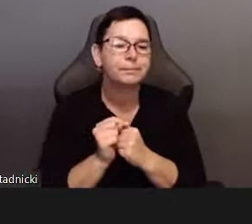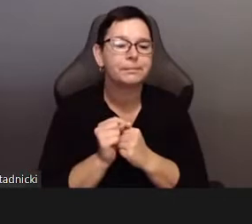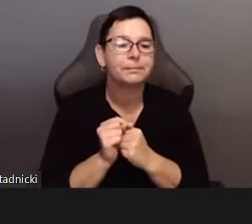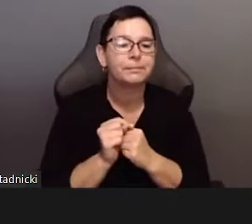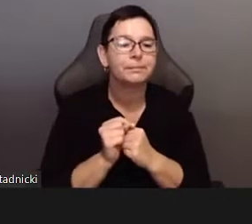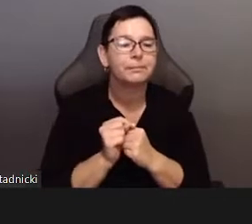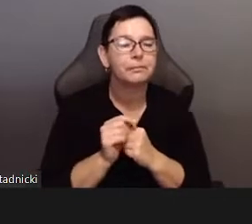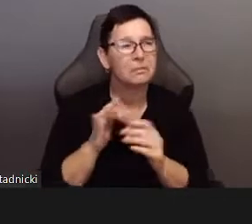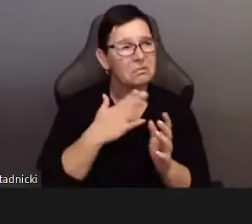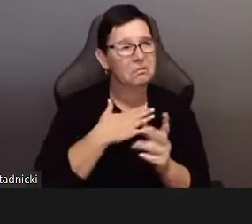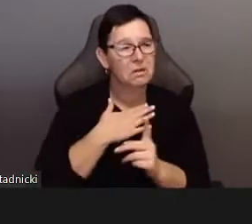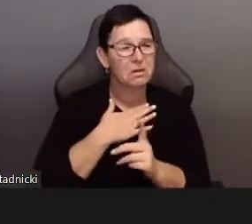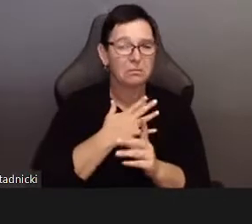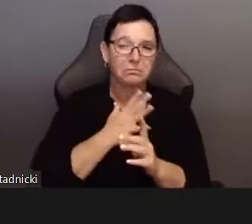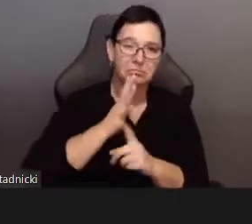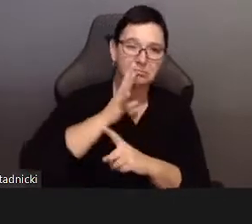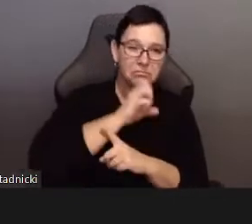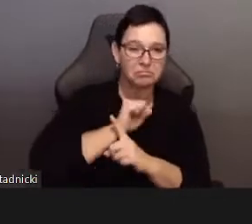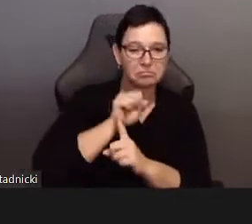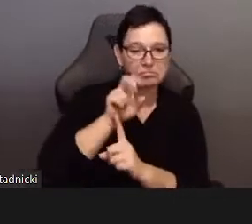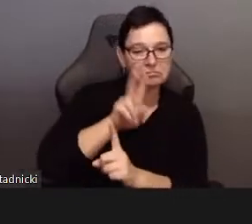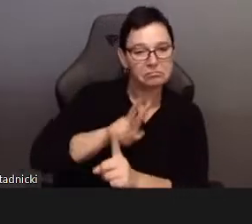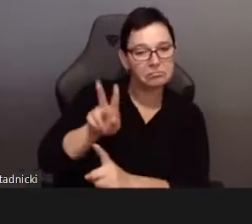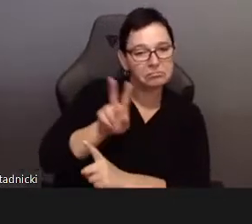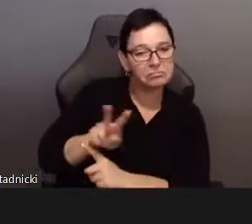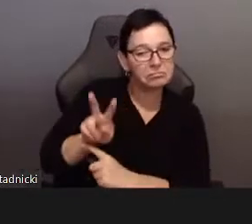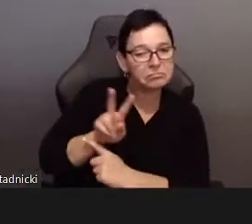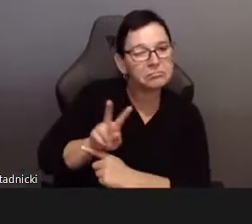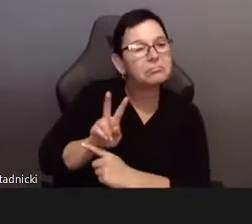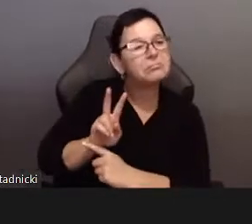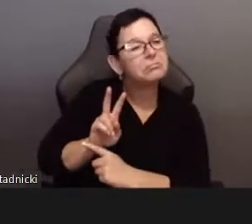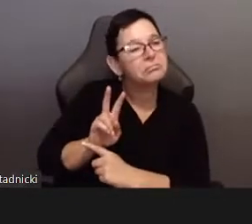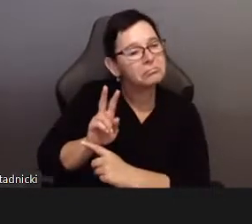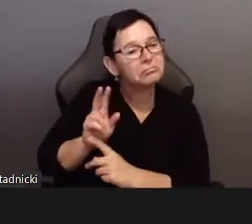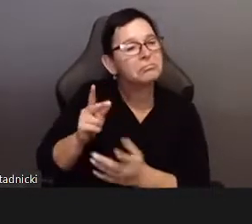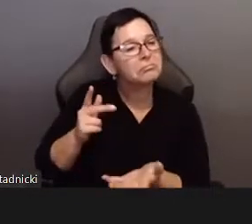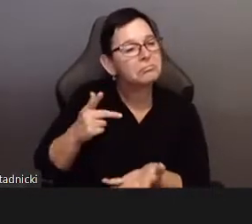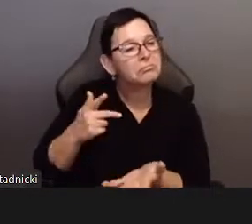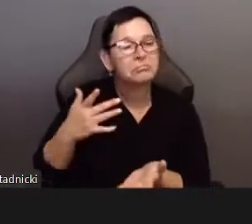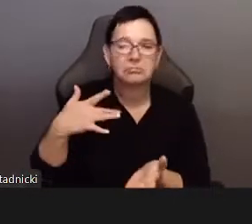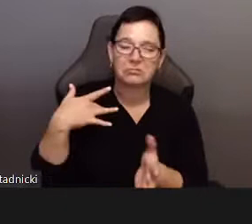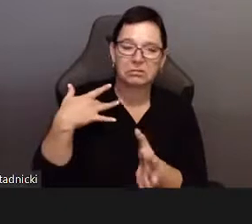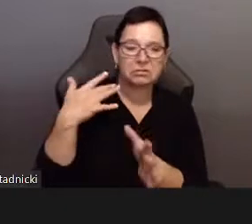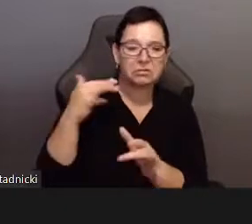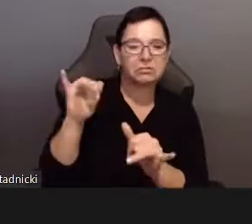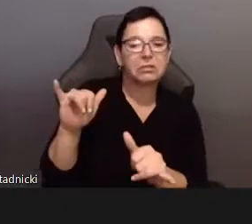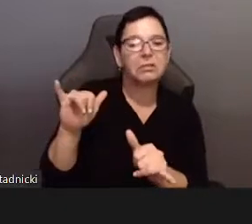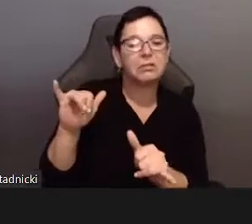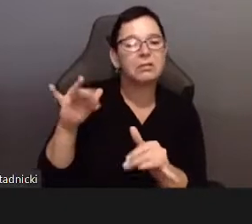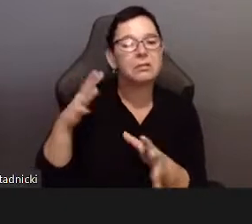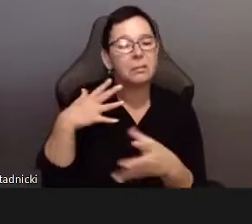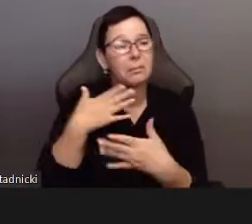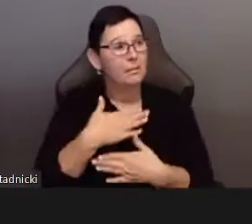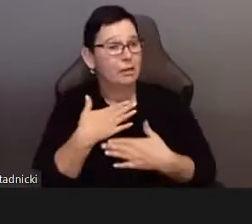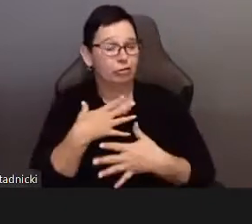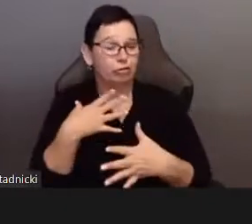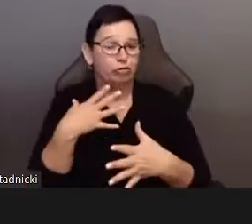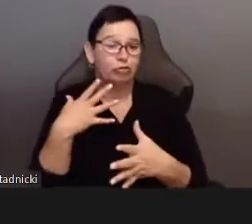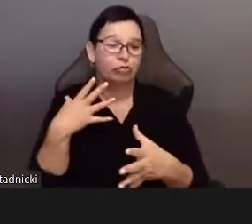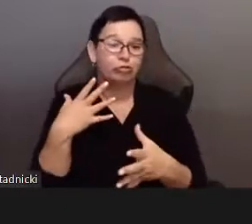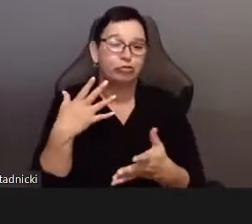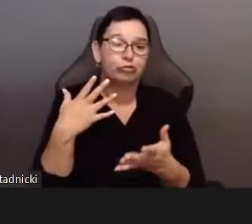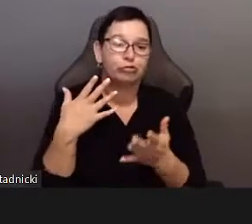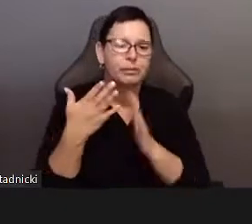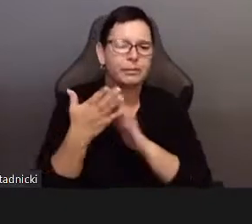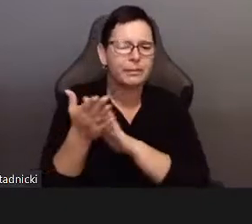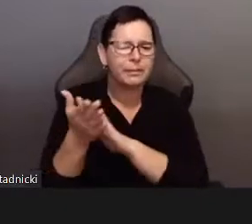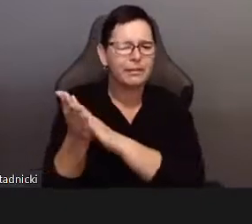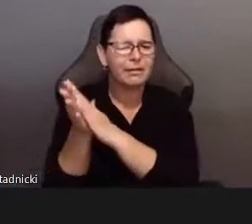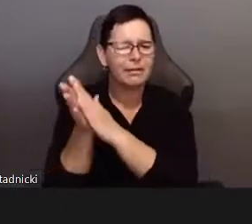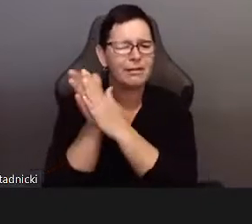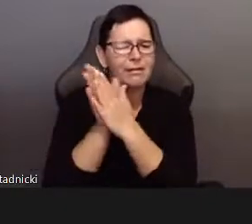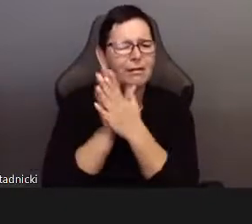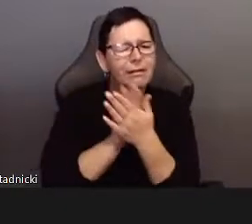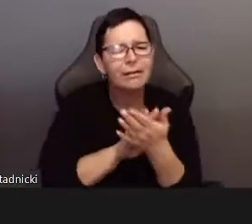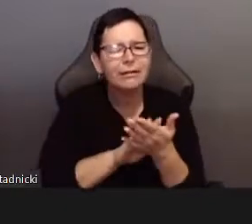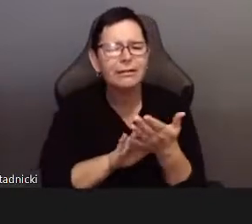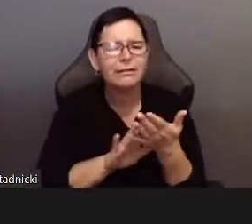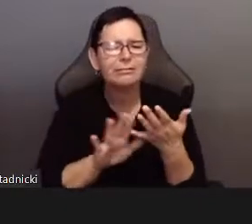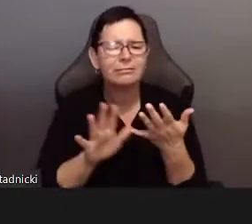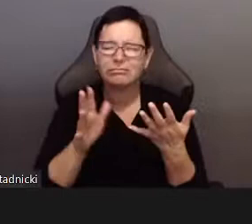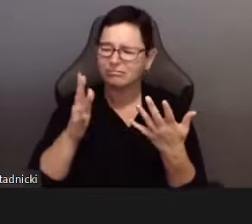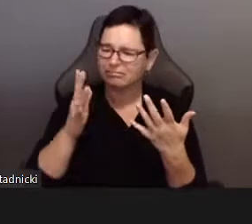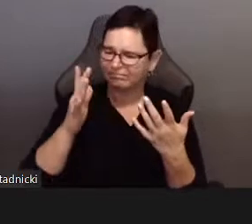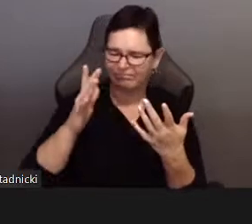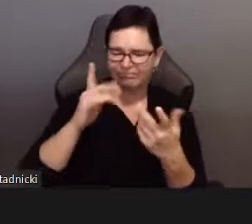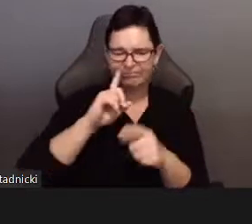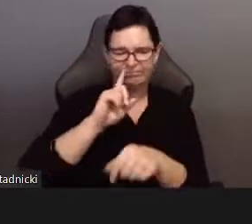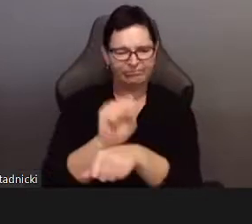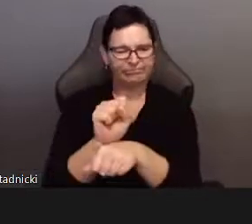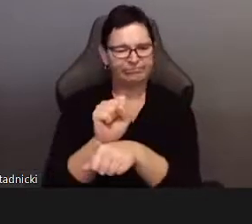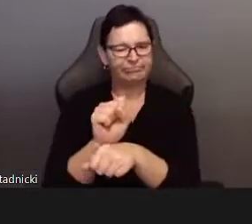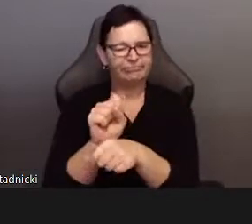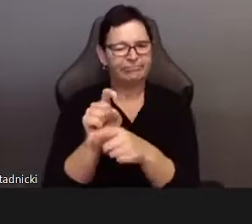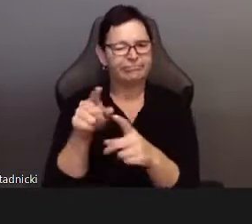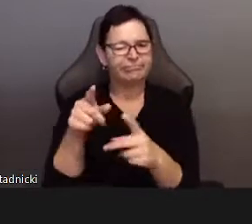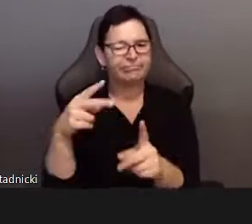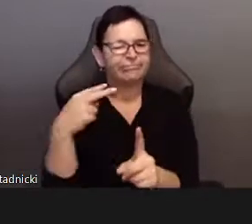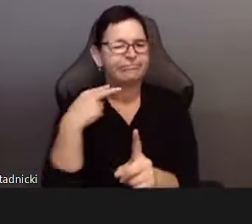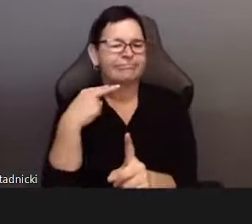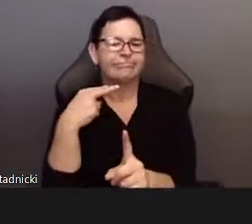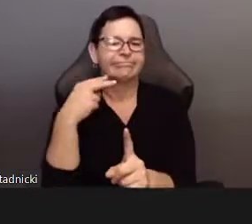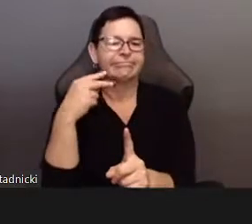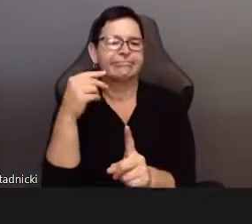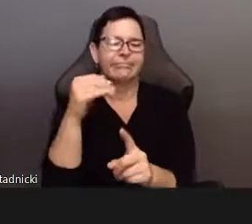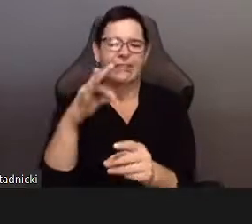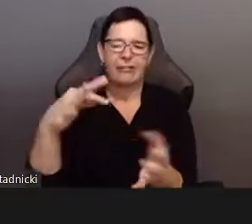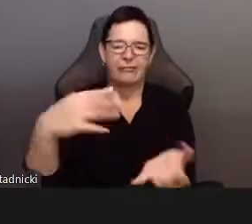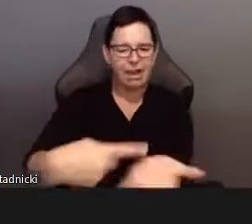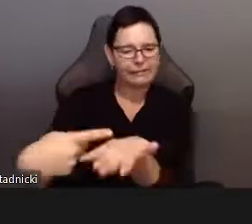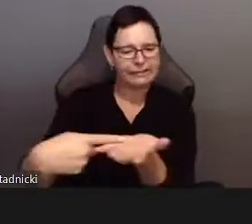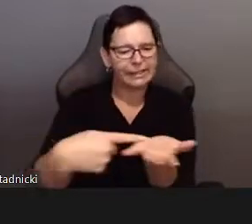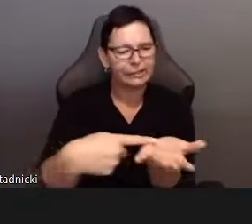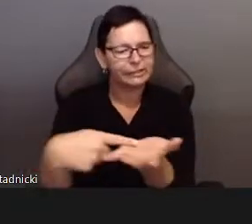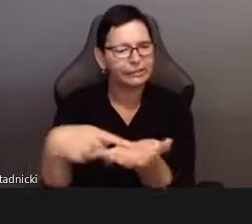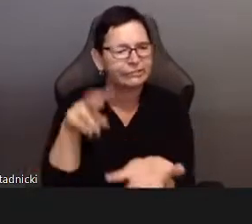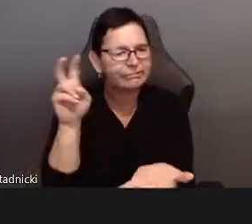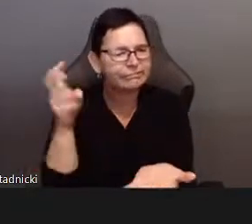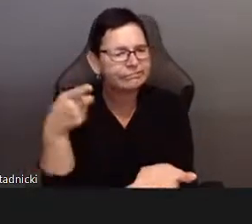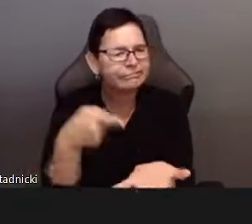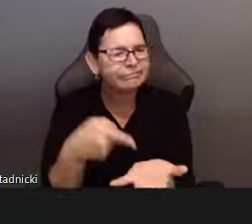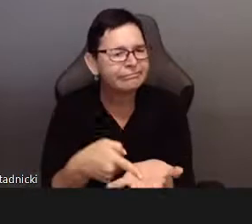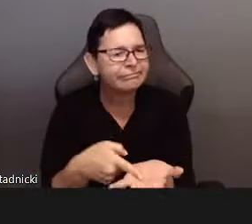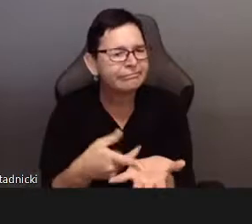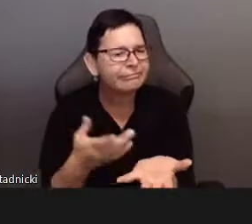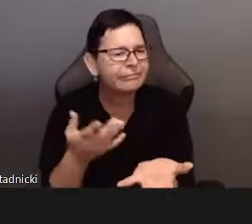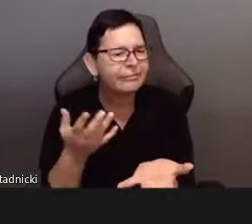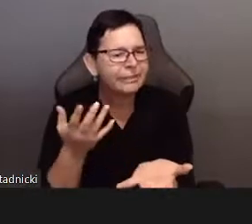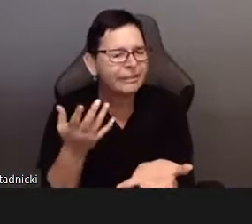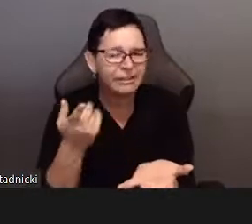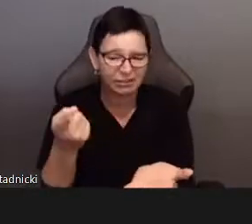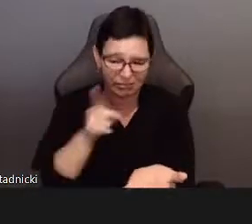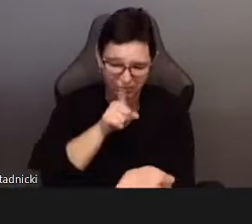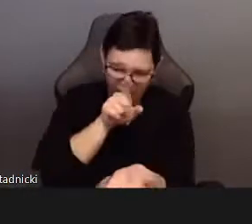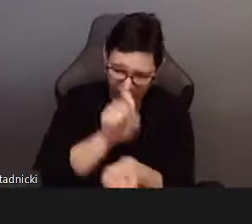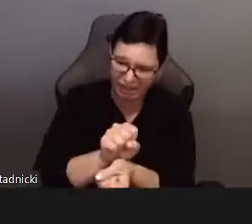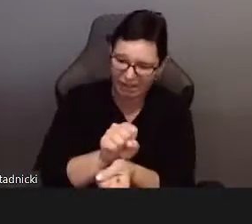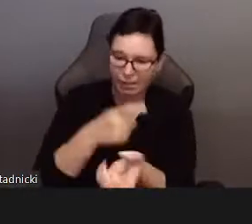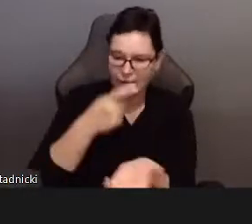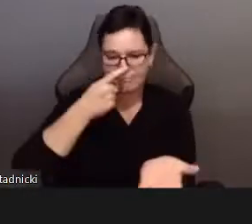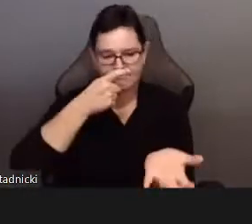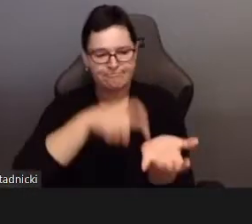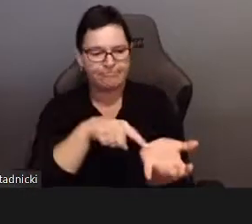We talk about sex and pornography, those of us who have been writing abotu sex and pornography for quite some time.